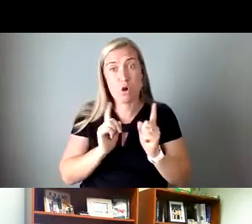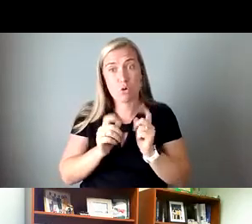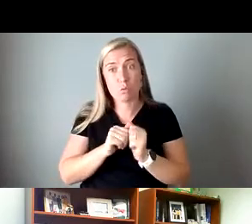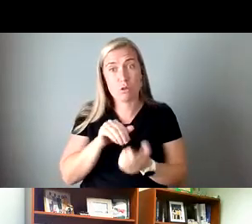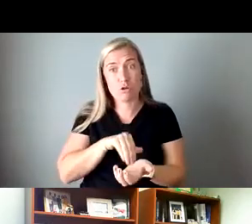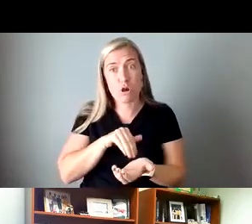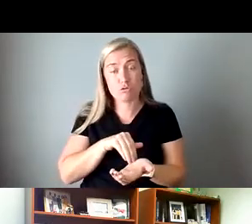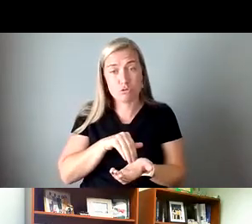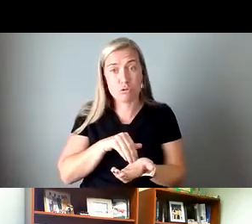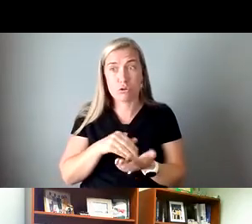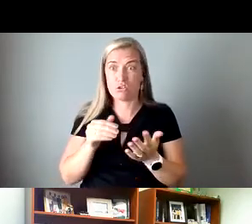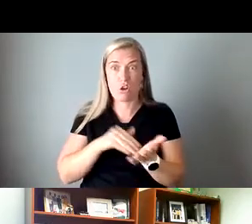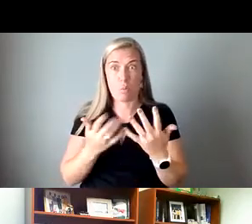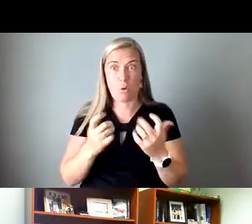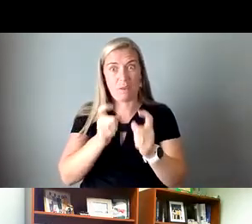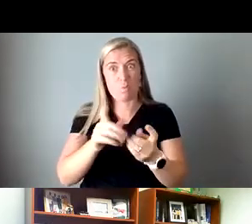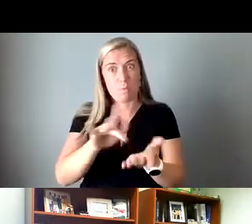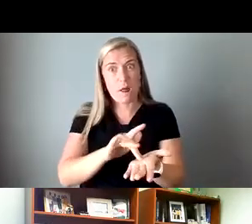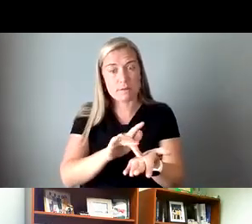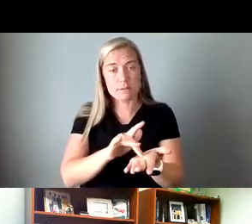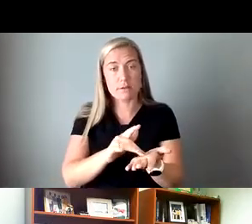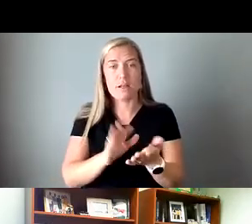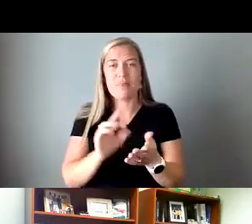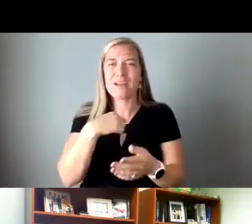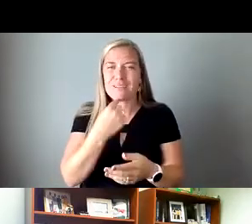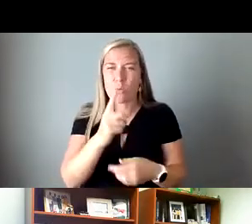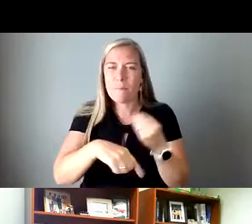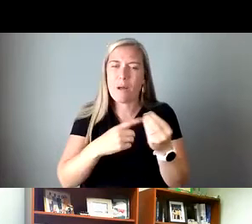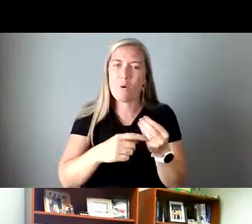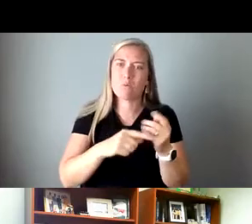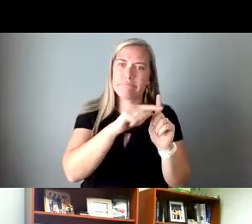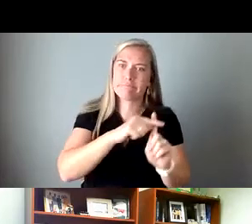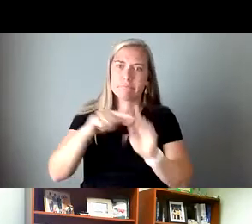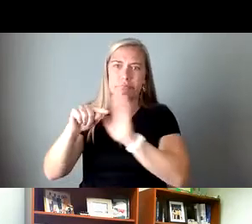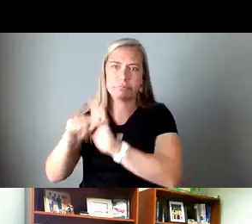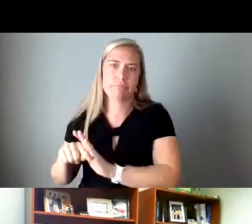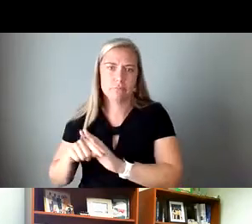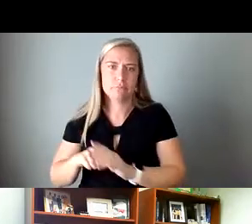the risks and the benefits. They only prescribe things where the benefit far outweighs the risk.